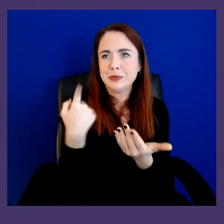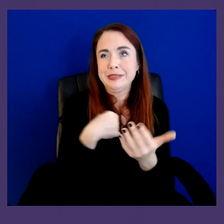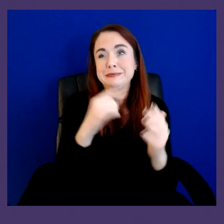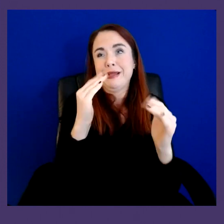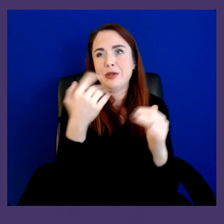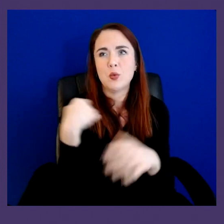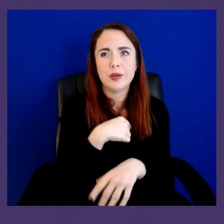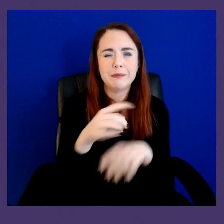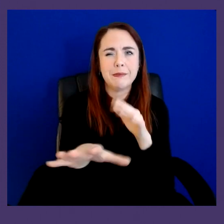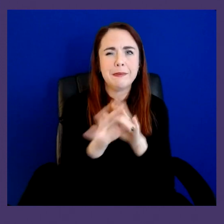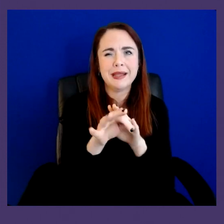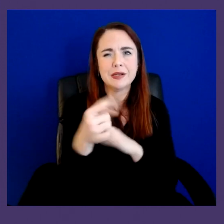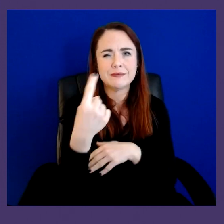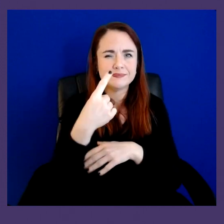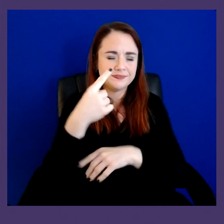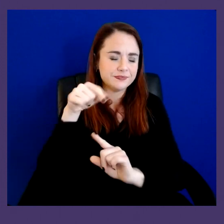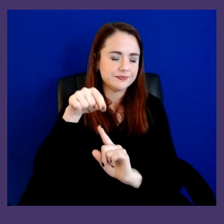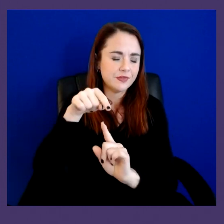we have web development experience